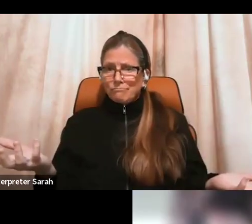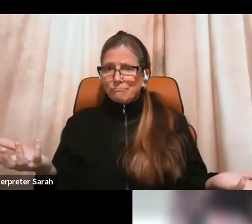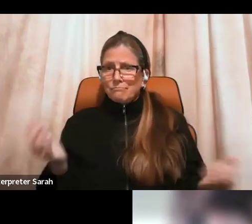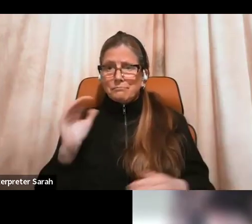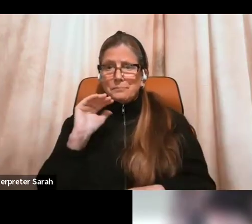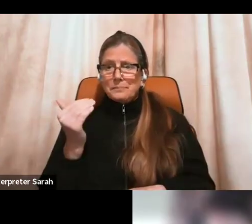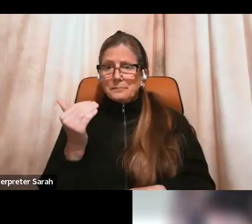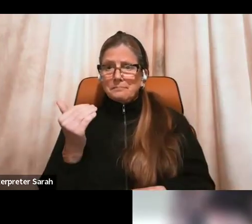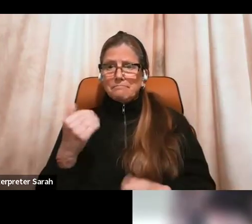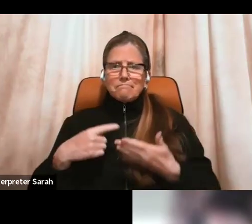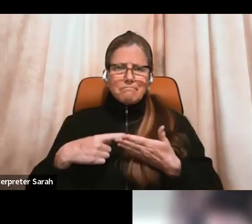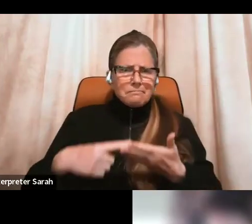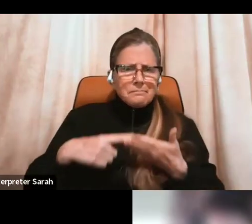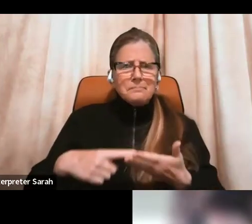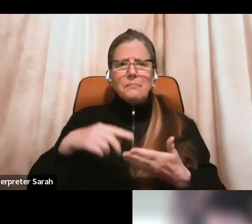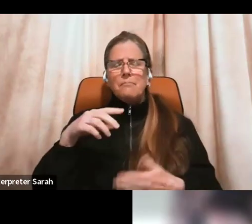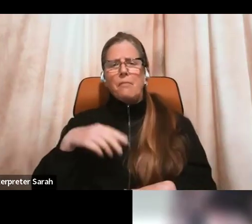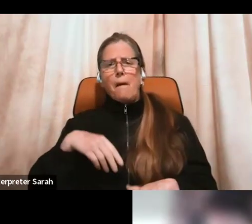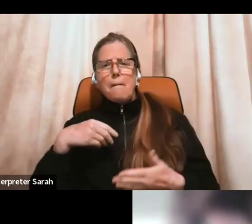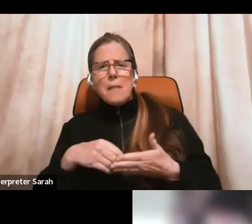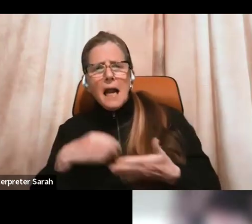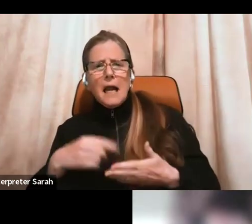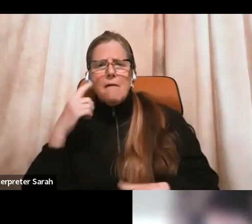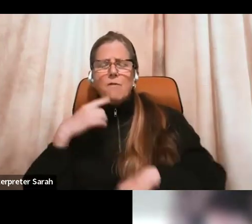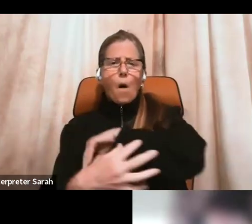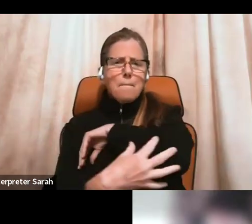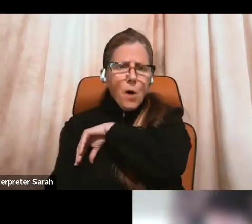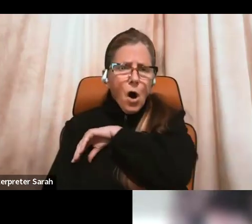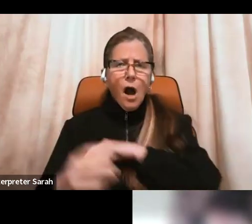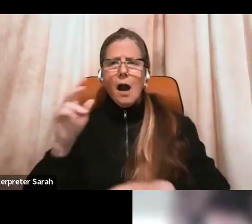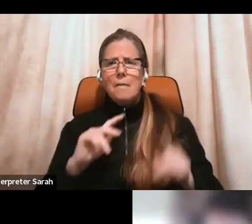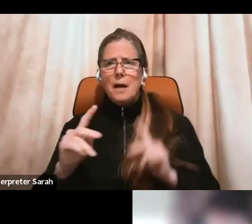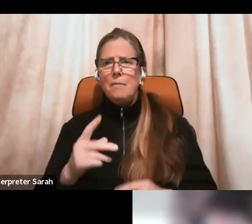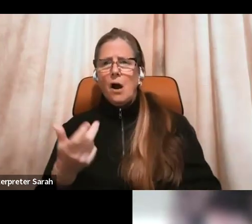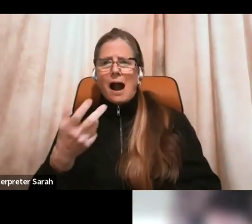talk about, like, subsidies for poor people to then give their money to the big corporations that